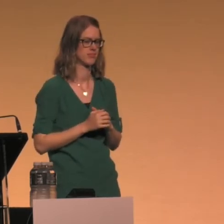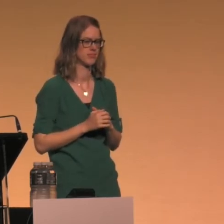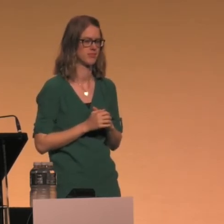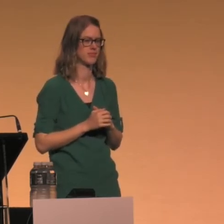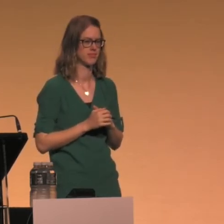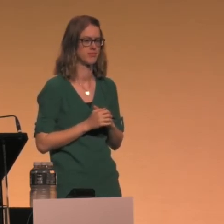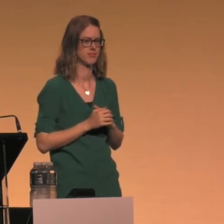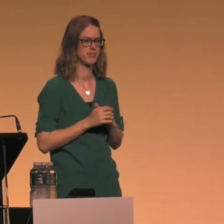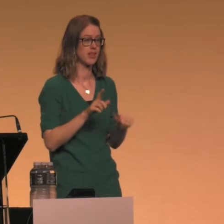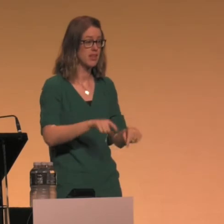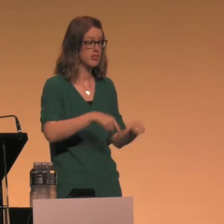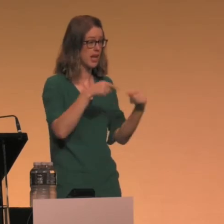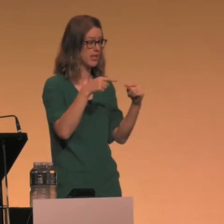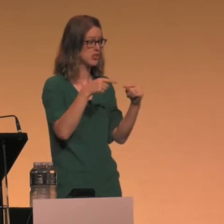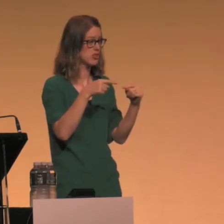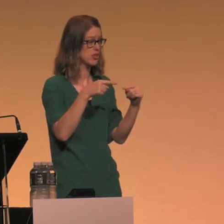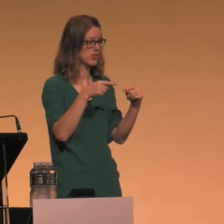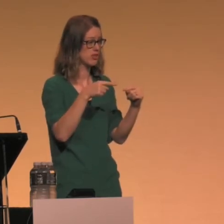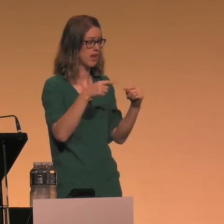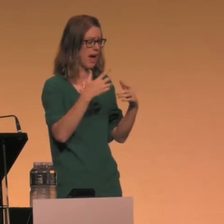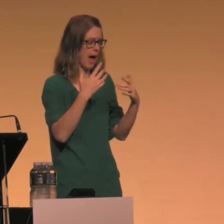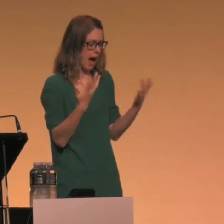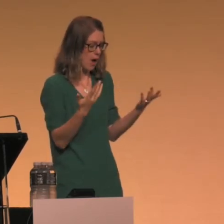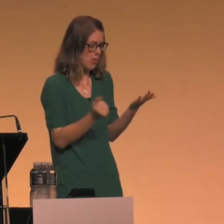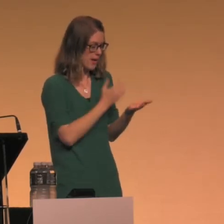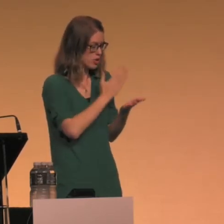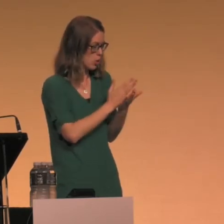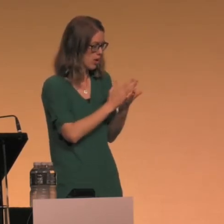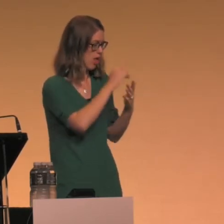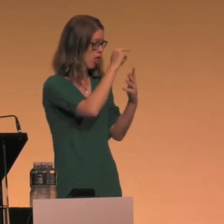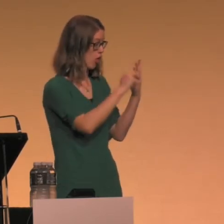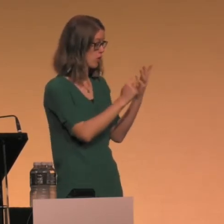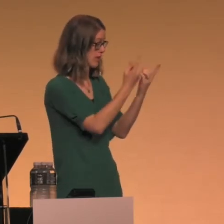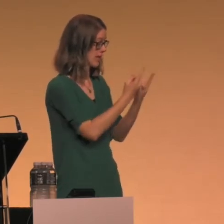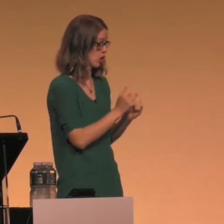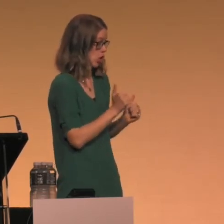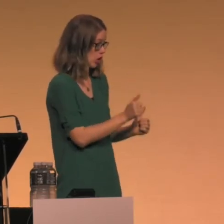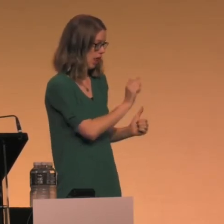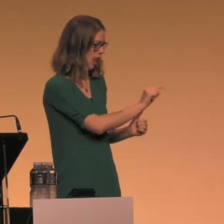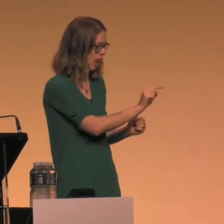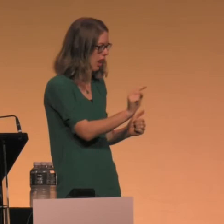The challenge for the system is how do we ensure that those good things that have been tried out